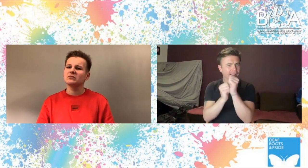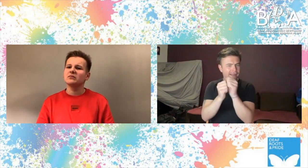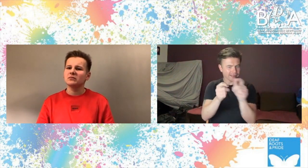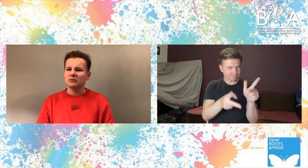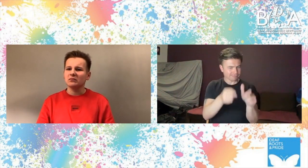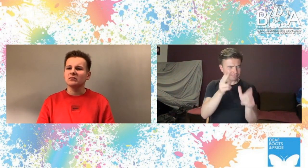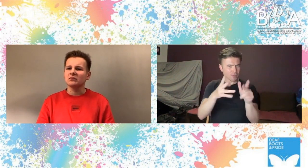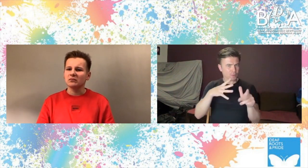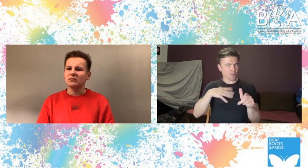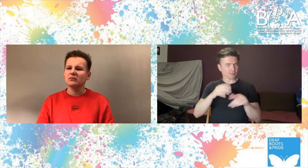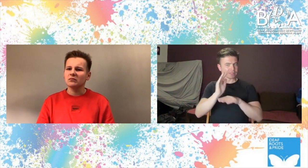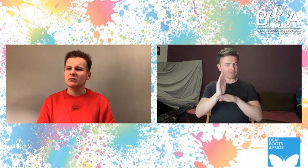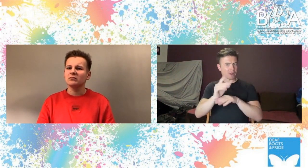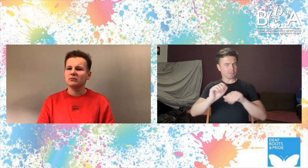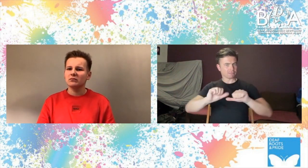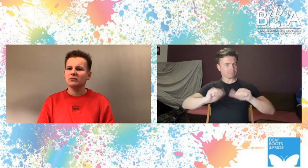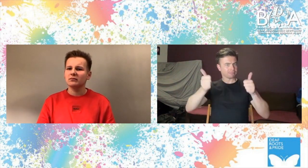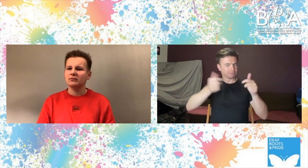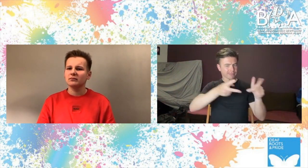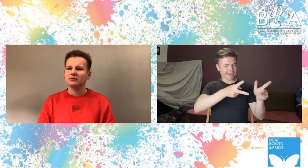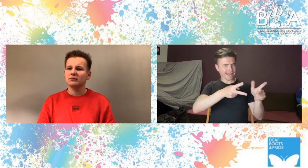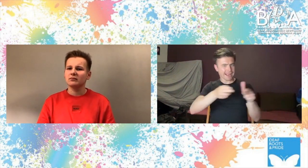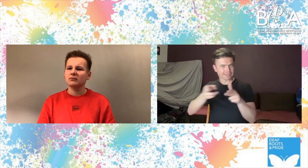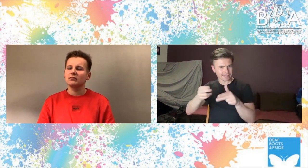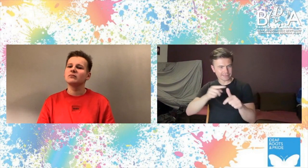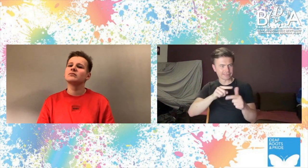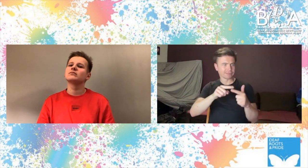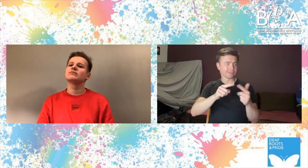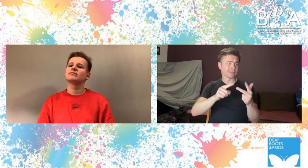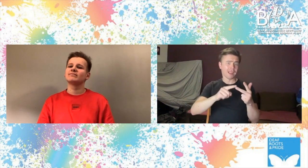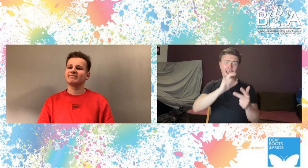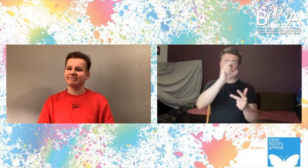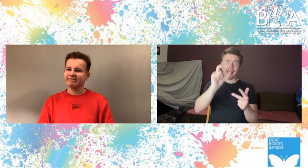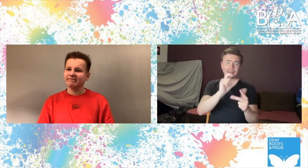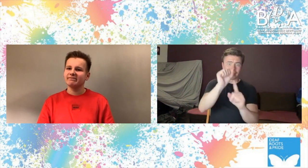create the structure of the film – the editing is really important for the structure.